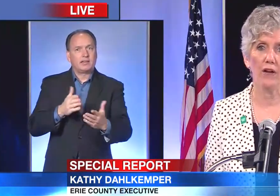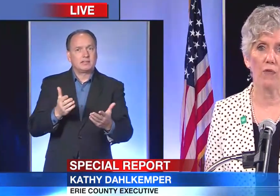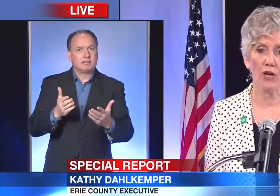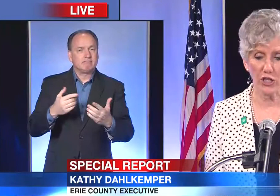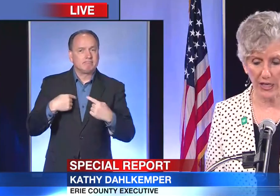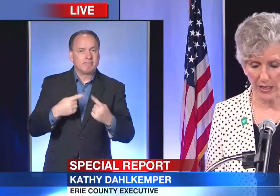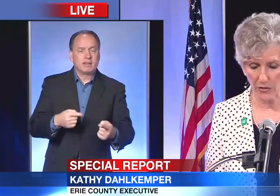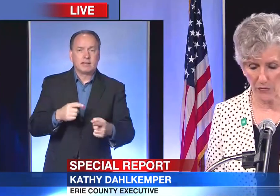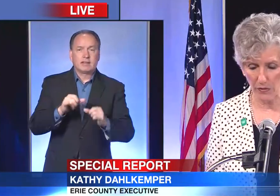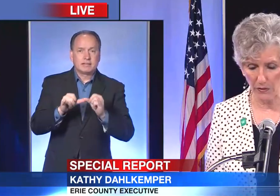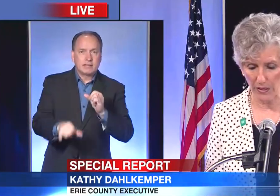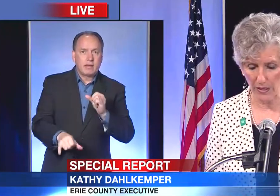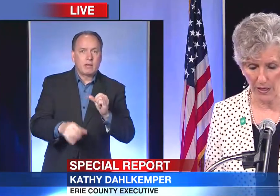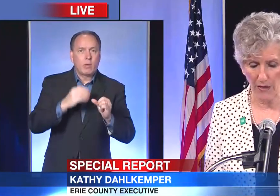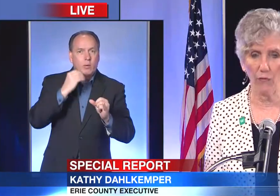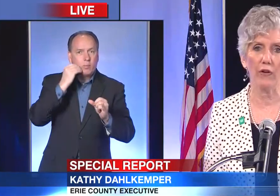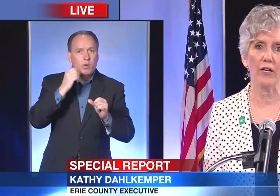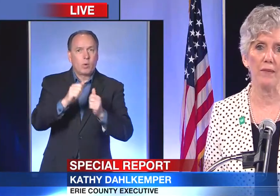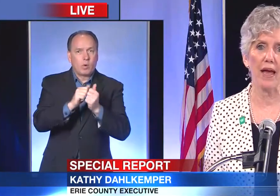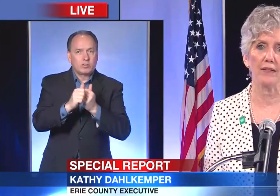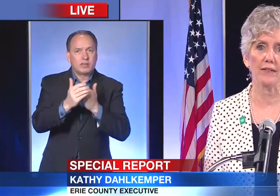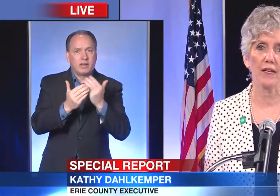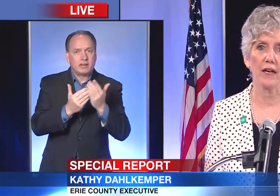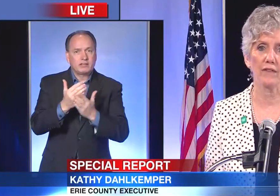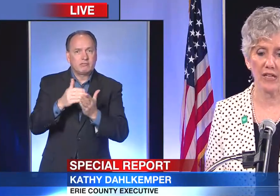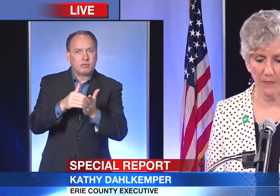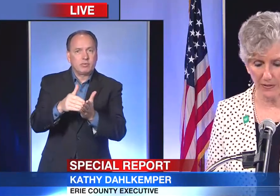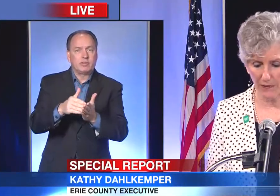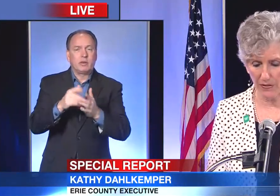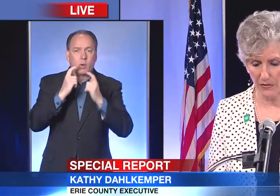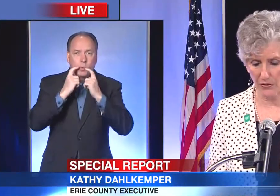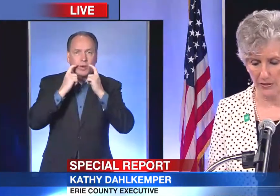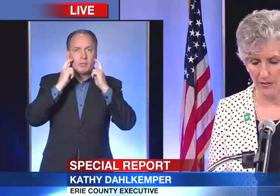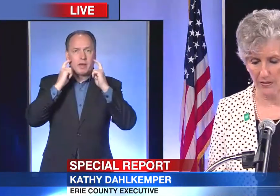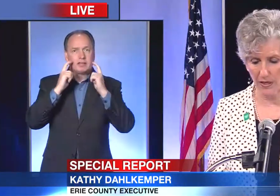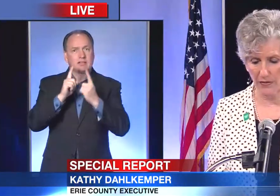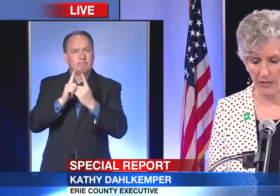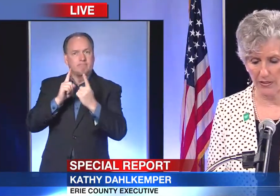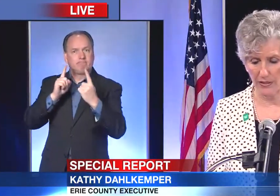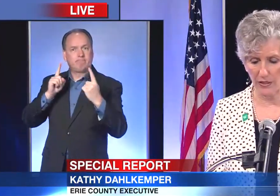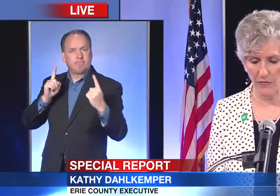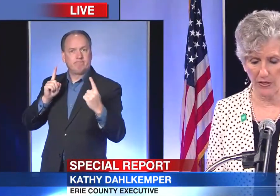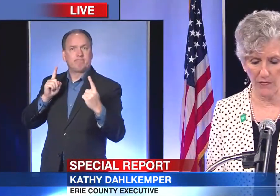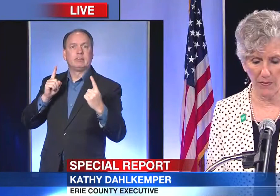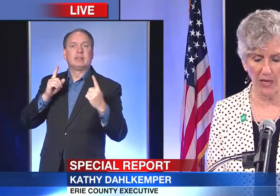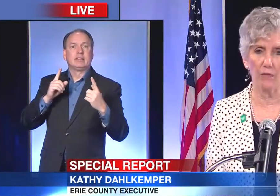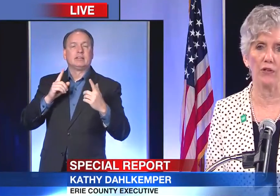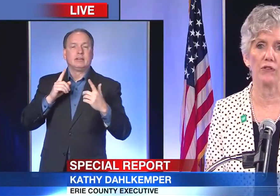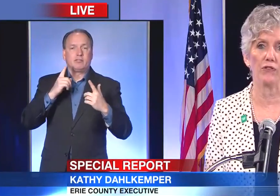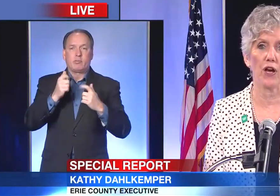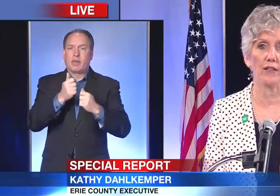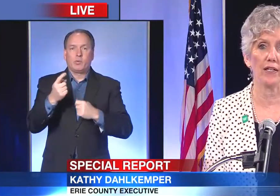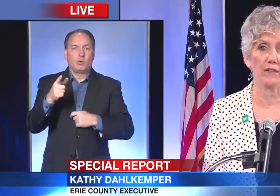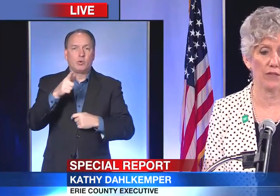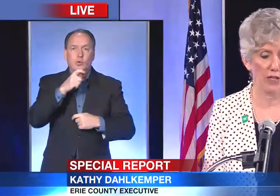BUSINESSES OF ERIE COUNTY, WHO HAVE HELPED US TO GET TO THIS POINT BY FOLLOWING GUIDELINES OF STAYING HOME, OF WASHING HANDS FREQUENTLY, OF WEARING A MASK,